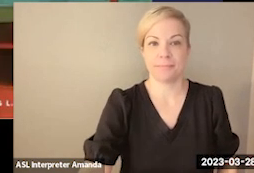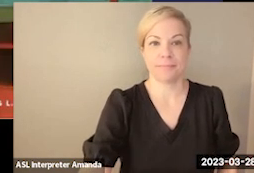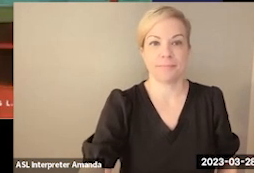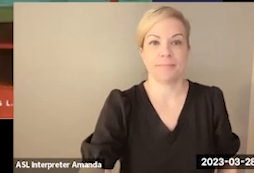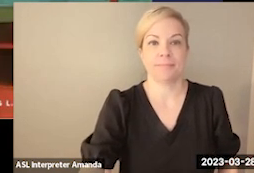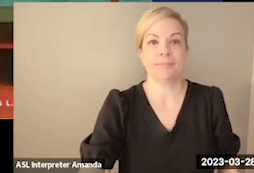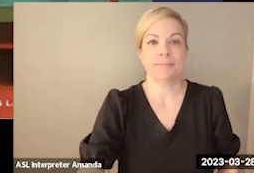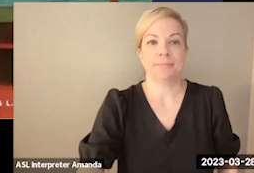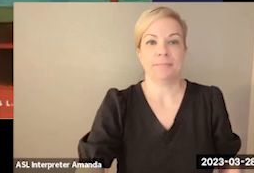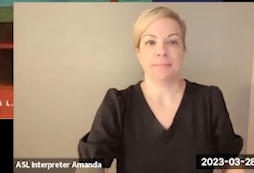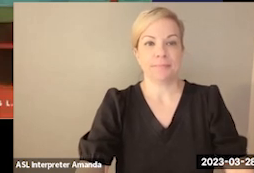Debbie Stine, Science & Technology Policy Academy: Okay. So